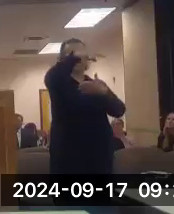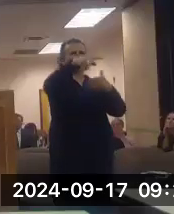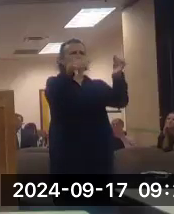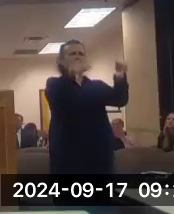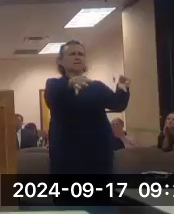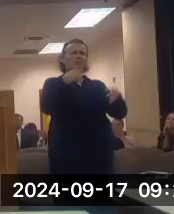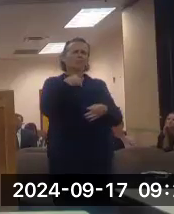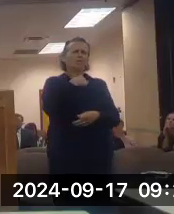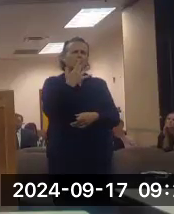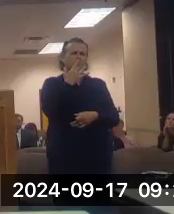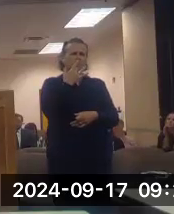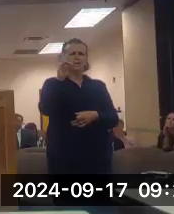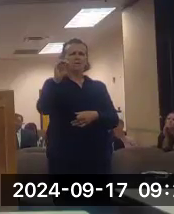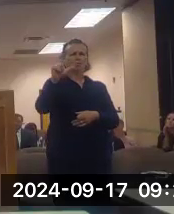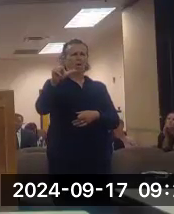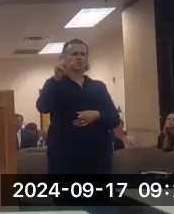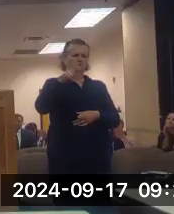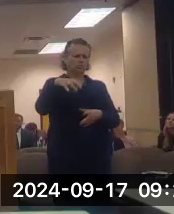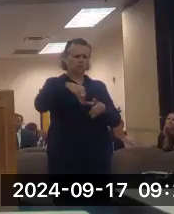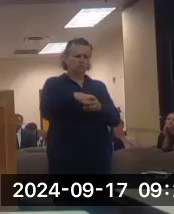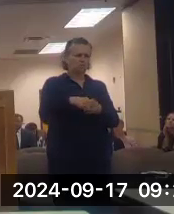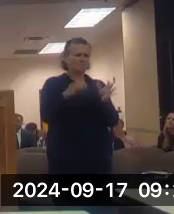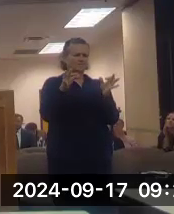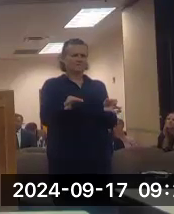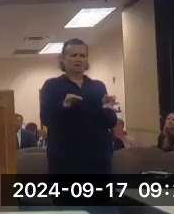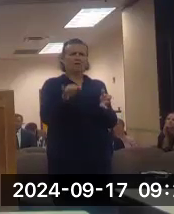Reginald Parson: So we also want to flag that we